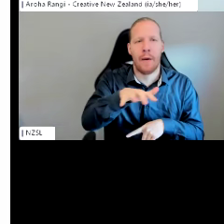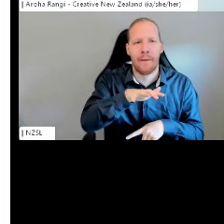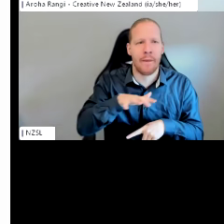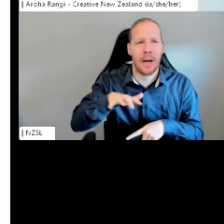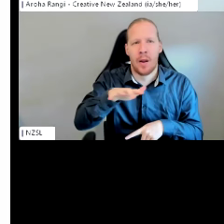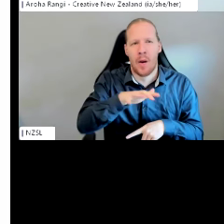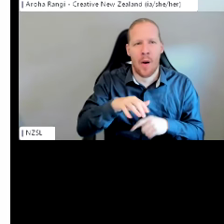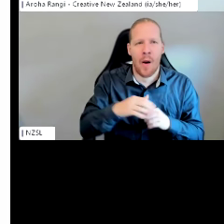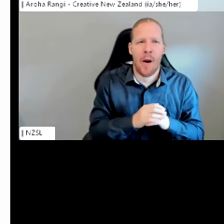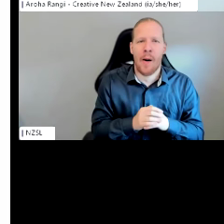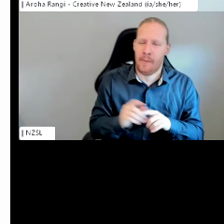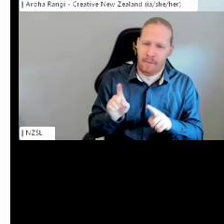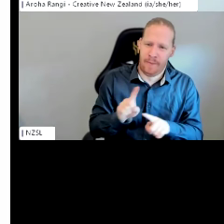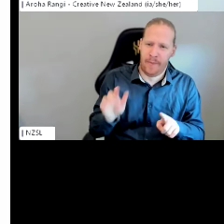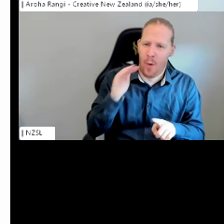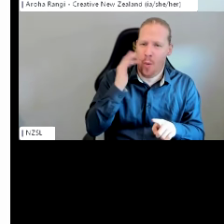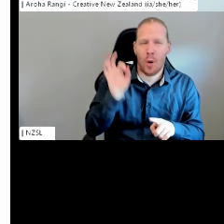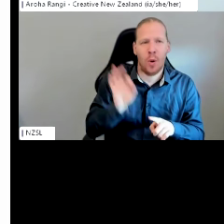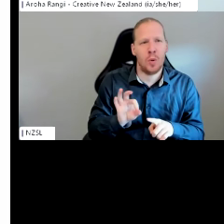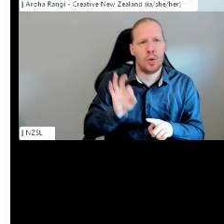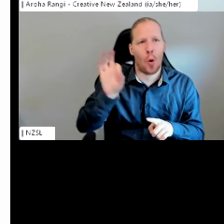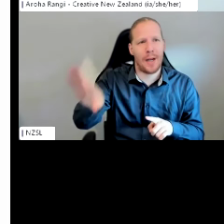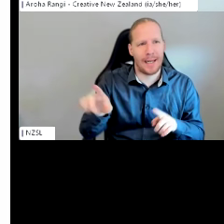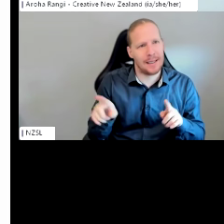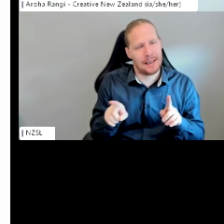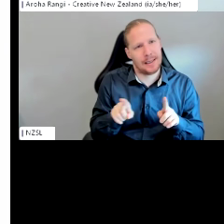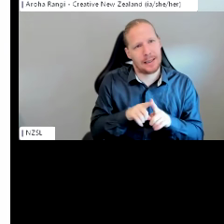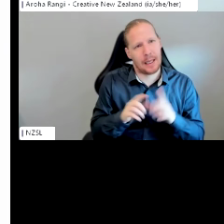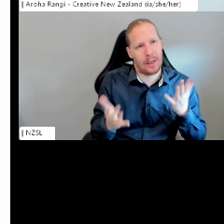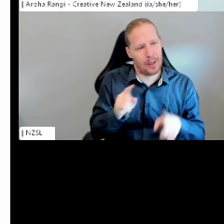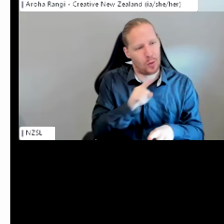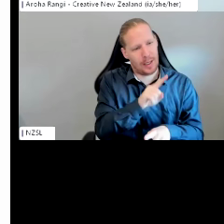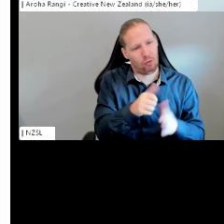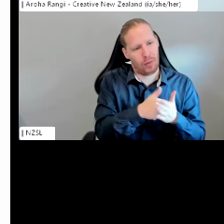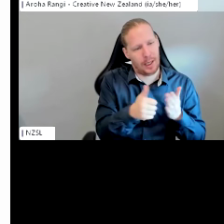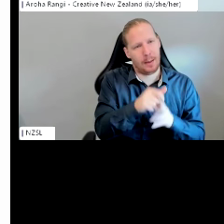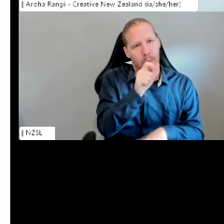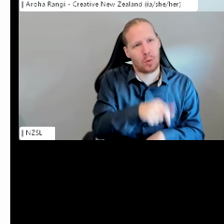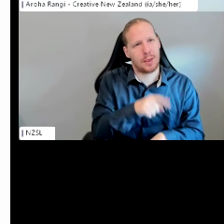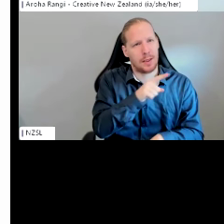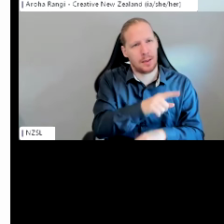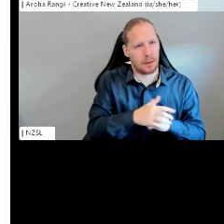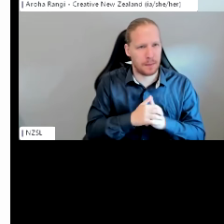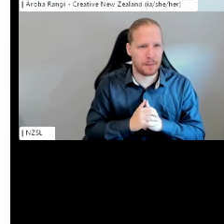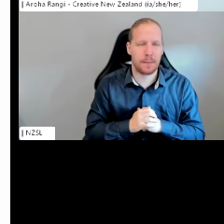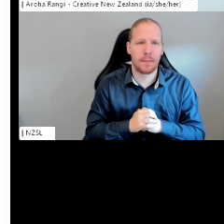cases equally likely to donate as someone who's been 10 times. So, um, so often I think we're